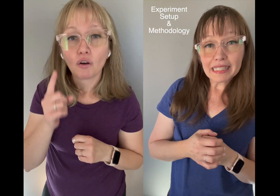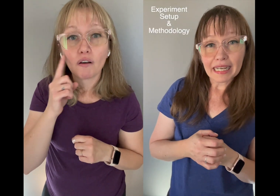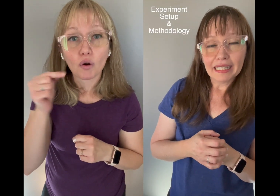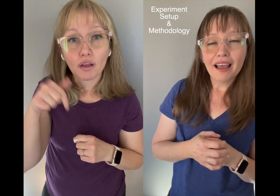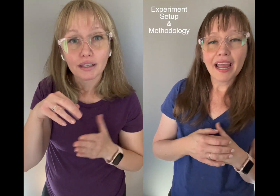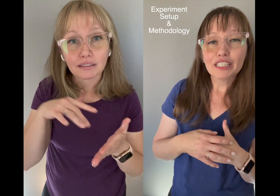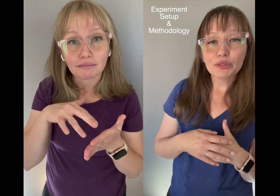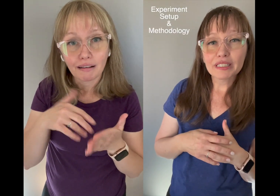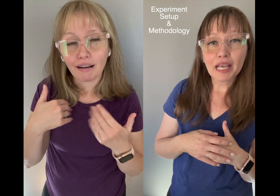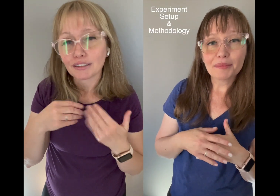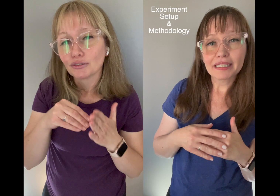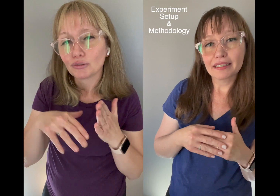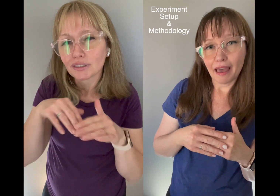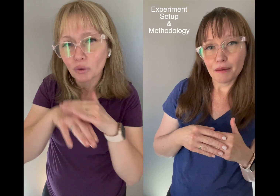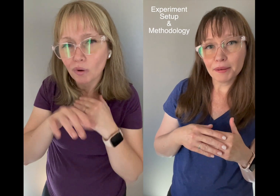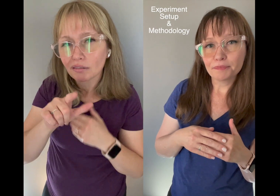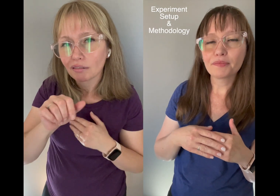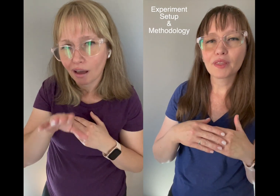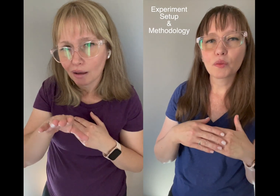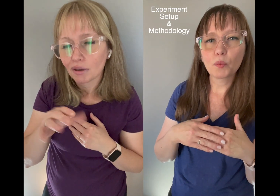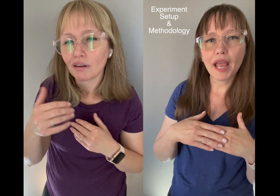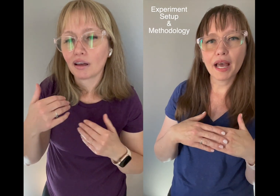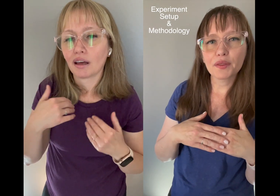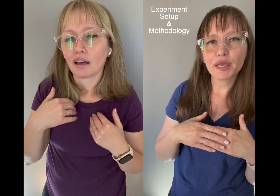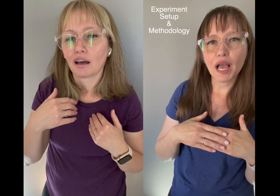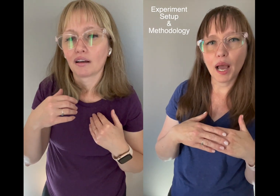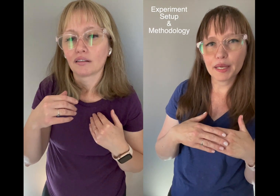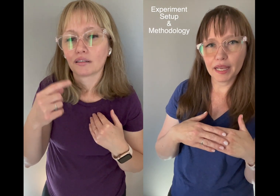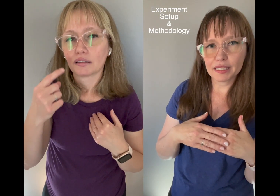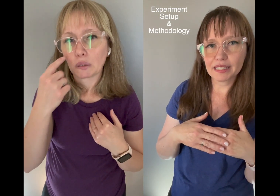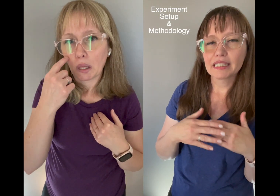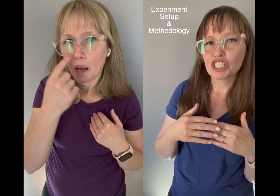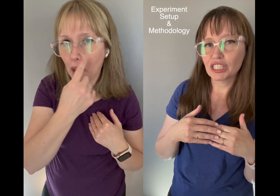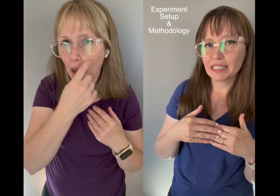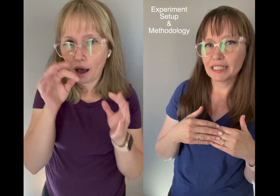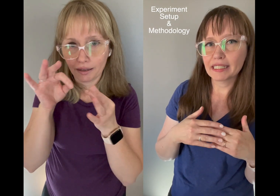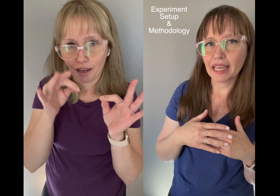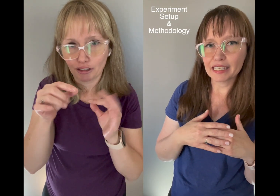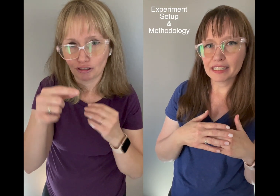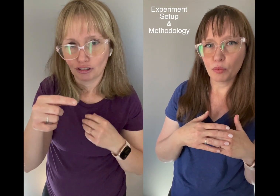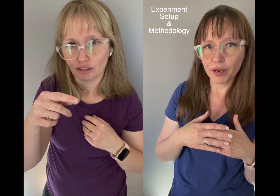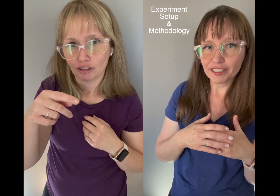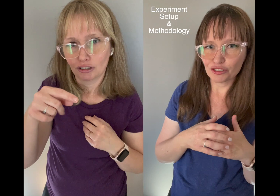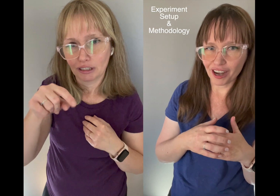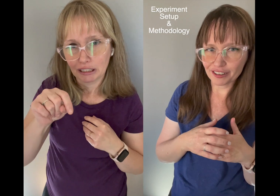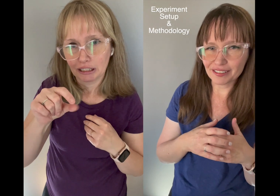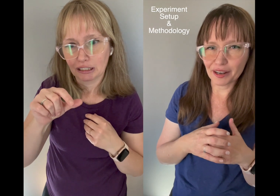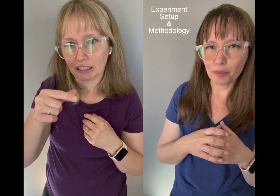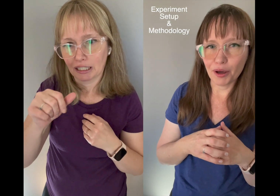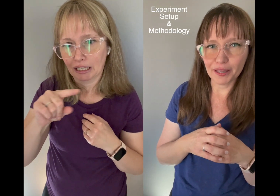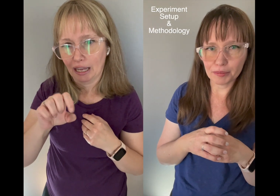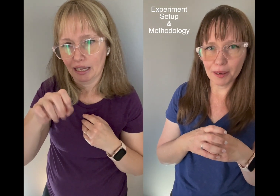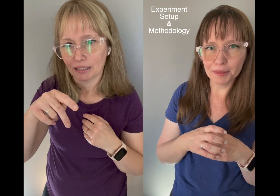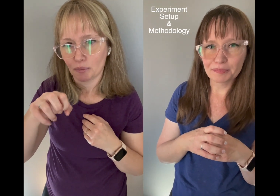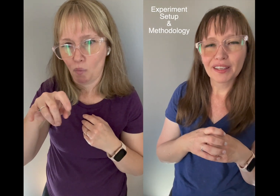study I had students come into the lab we had the eye gaze GT gaze point tracker set up on a laptop